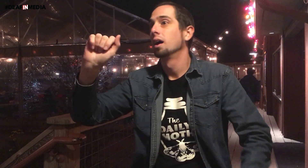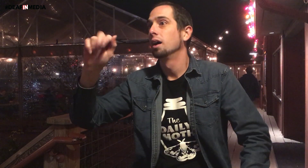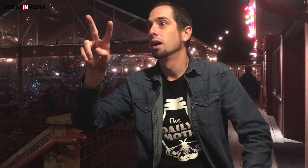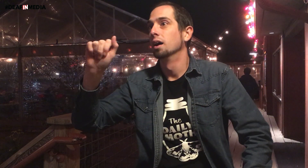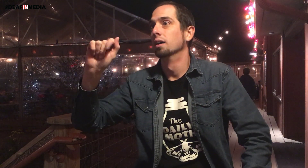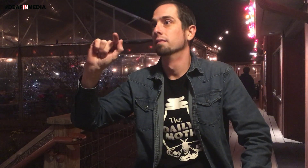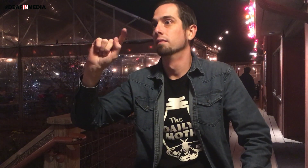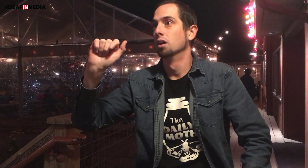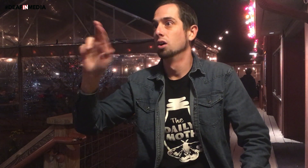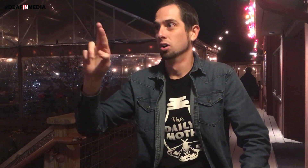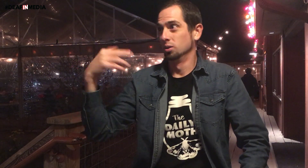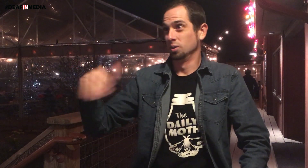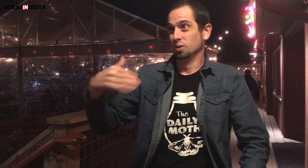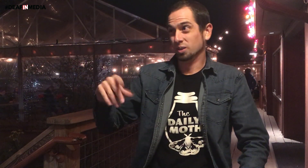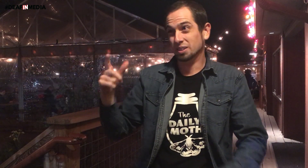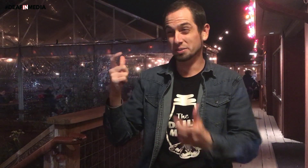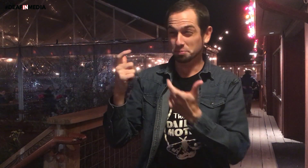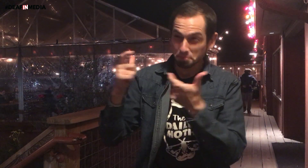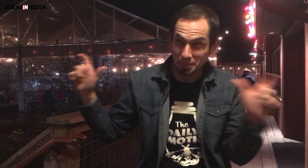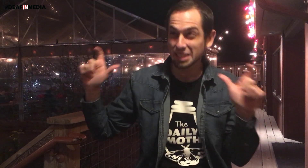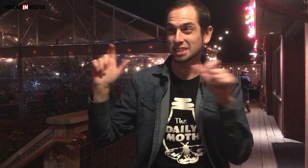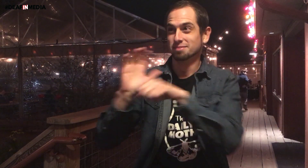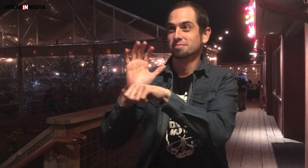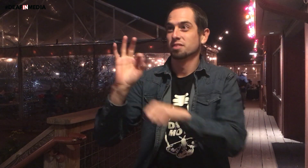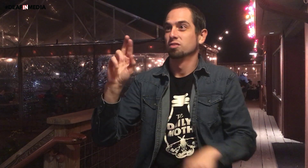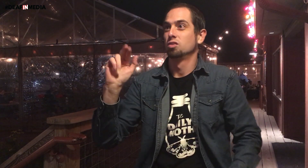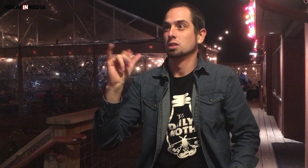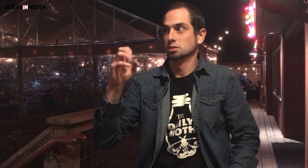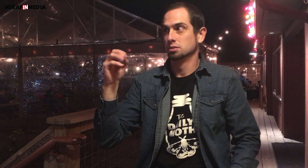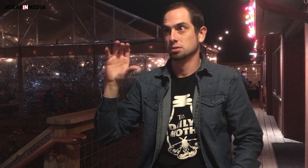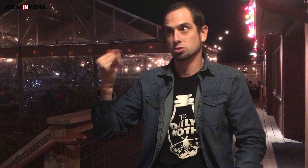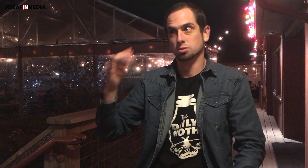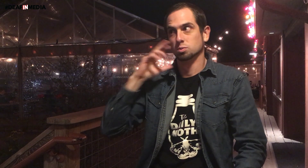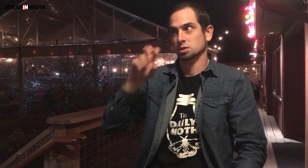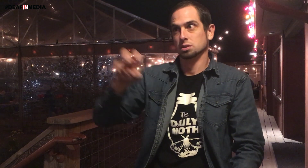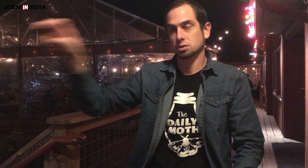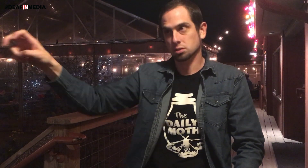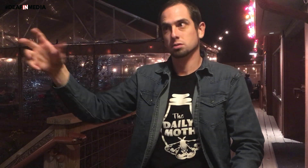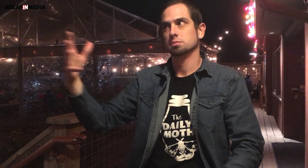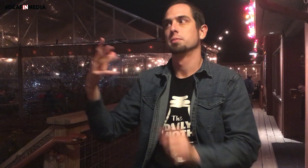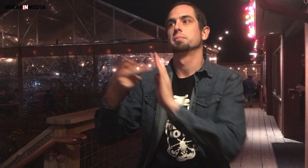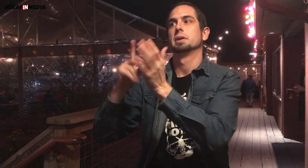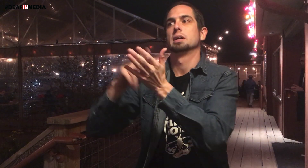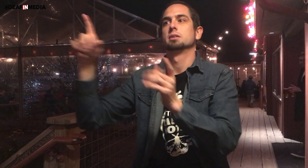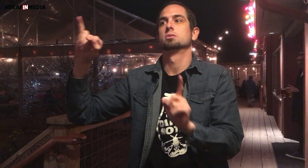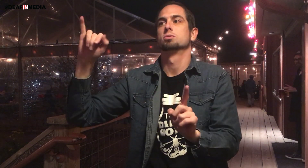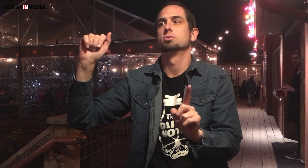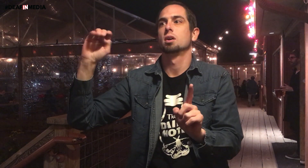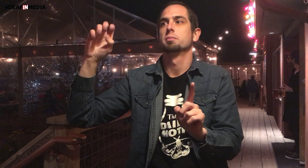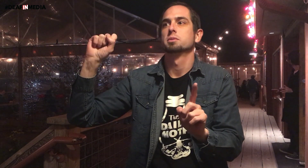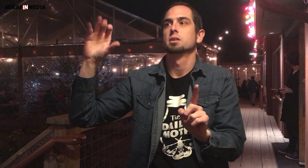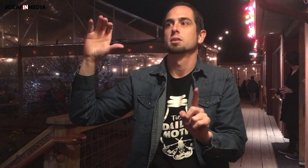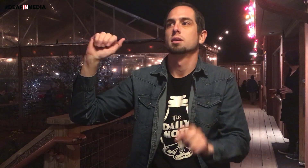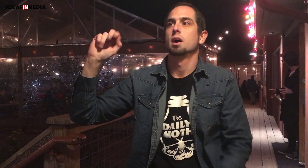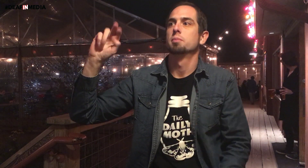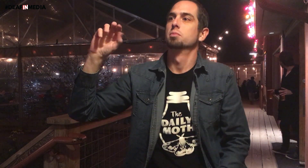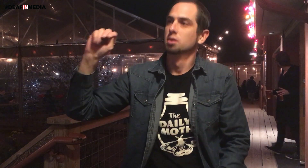Now "Avatar" a huge motion picture franchise and he's going on that. Meaning even James Cameron